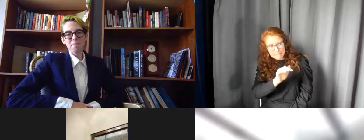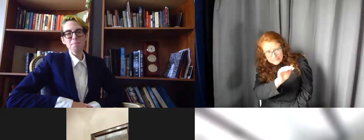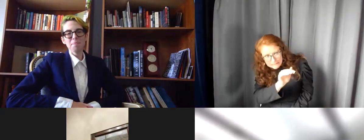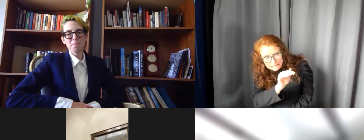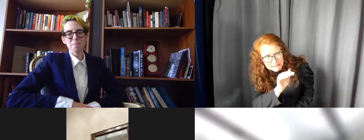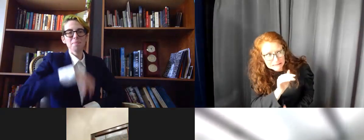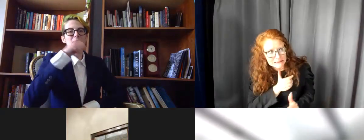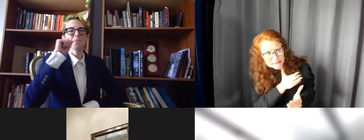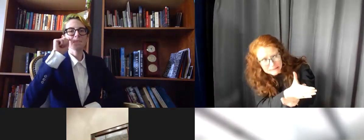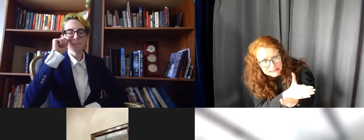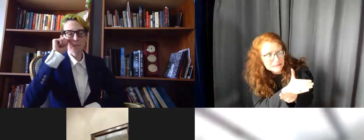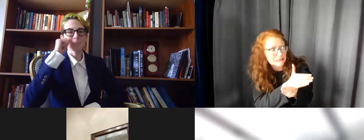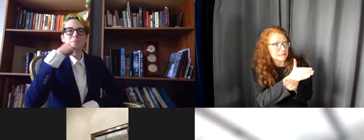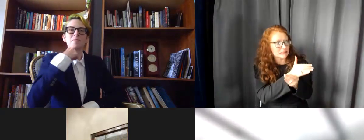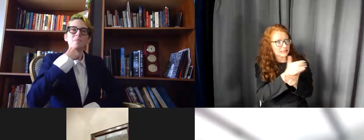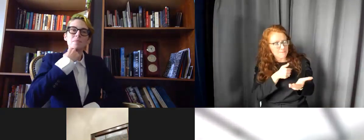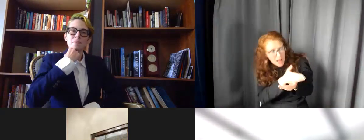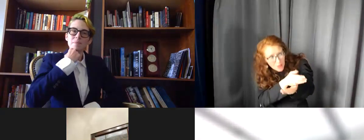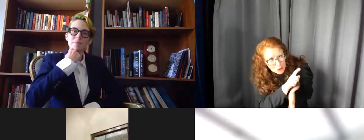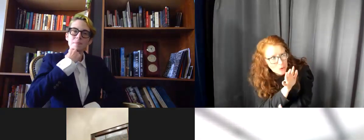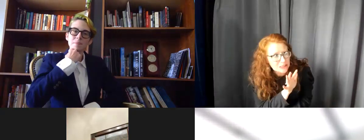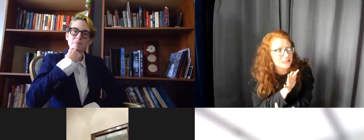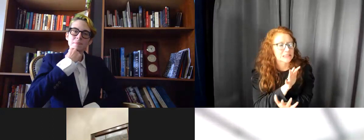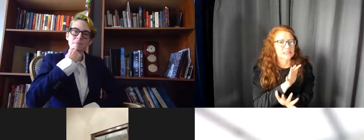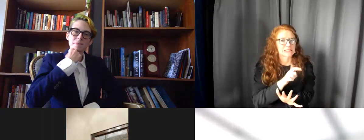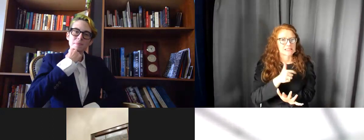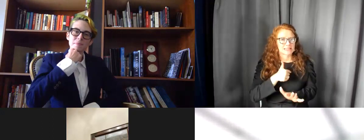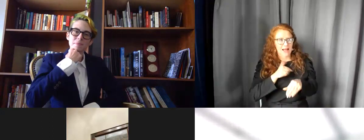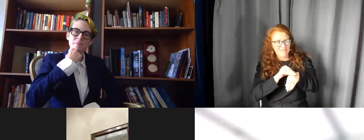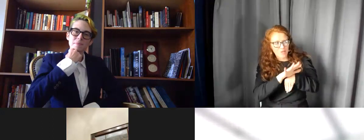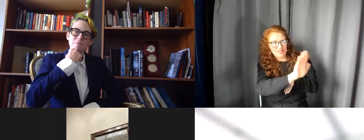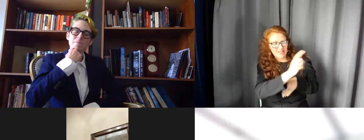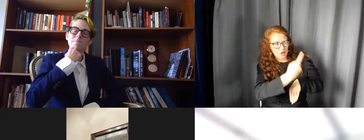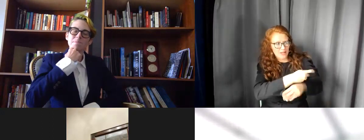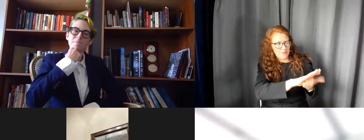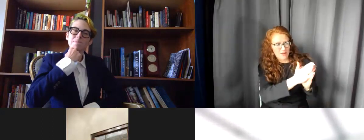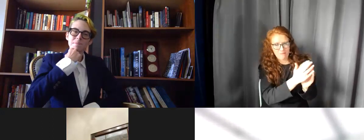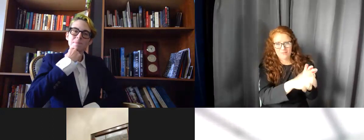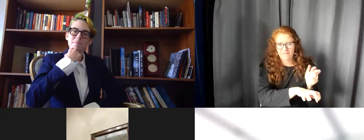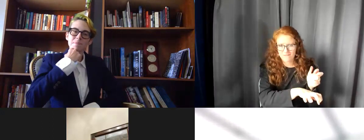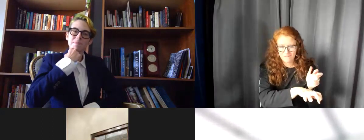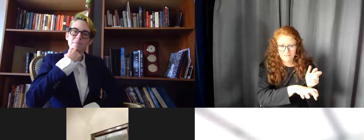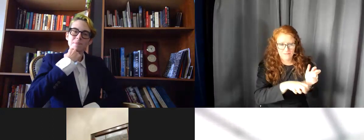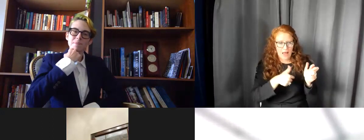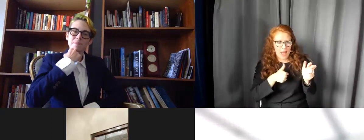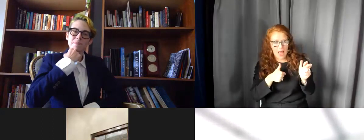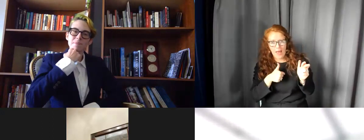Grace: that Grace: I was making their day a little bit harder. But I think if I